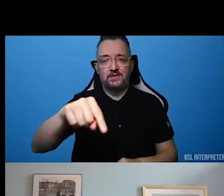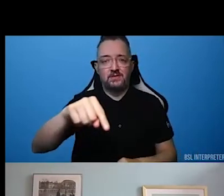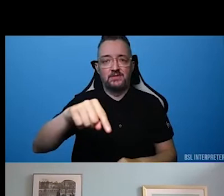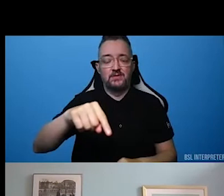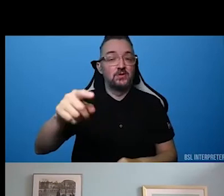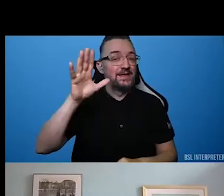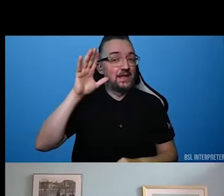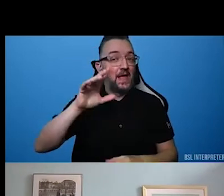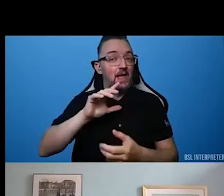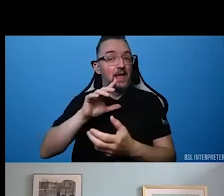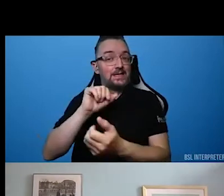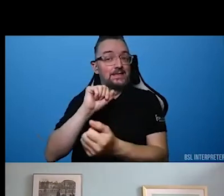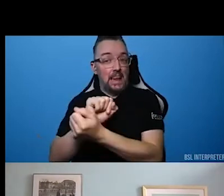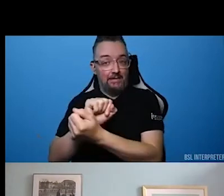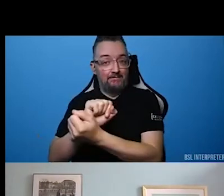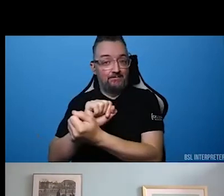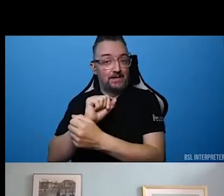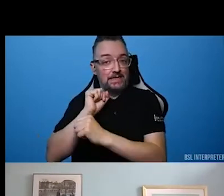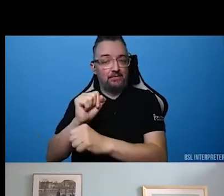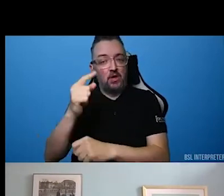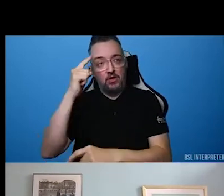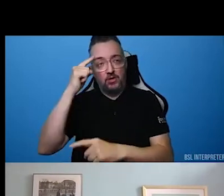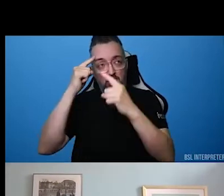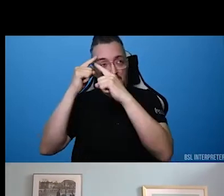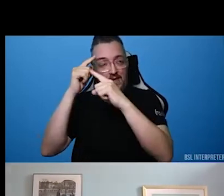your mind can go very quickly to images about